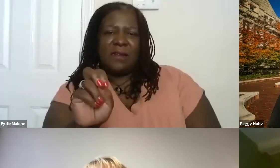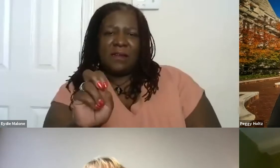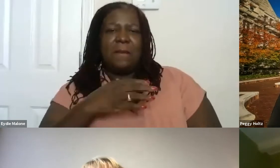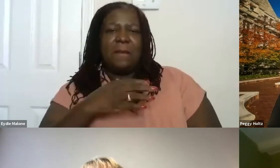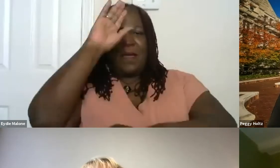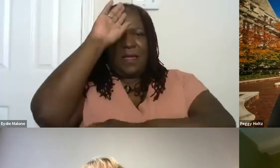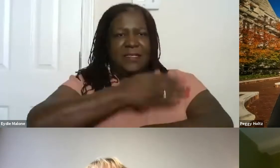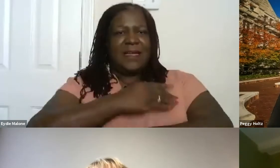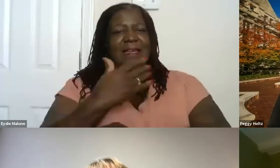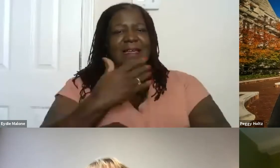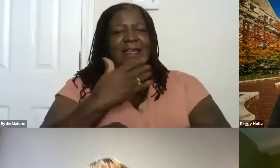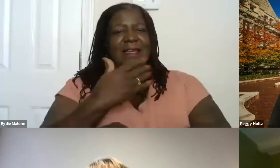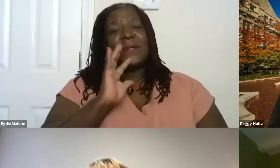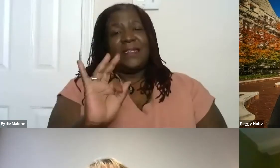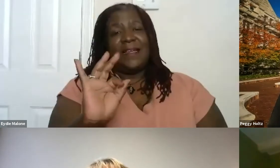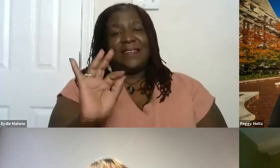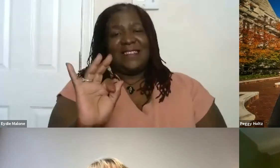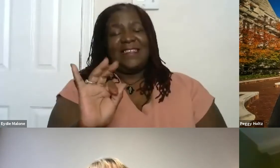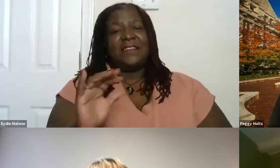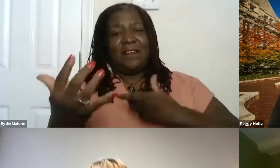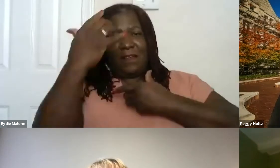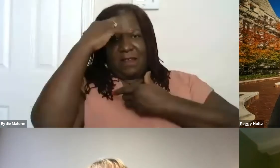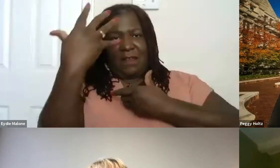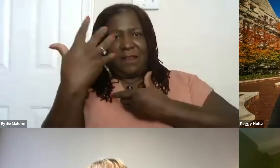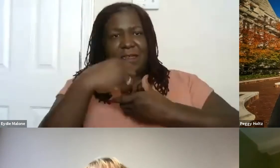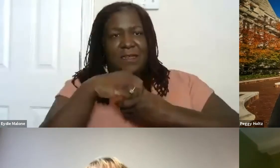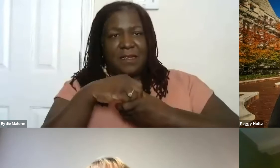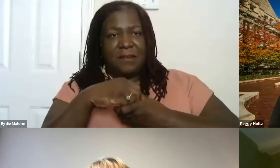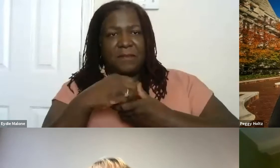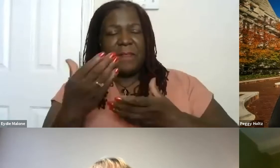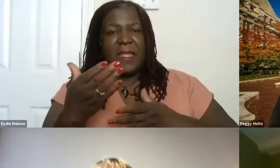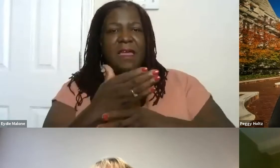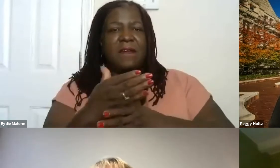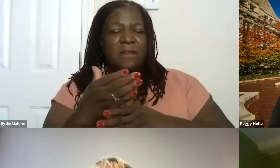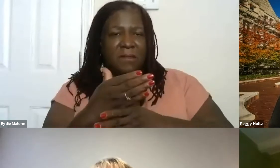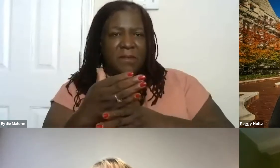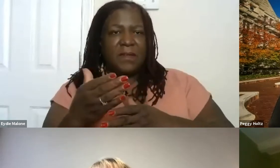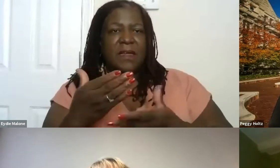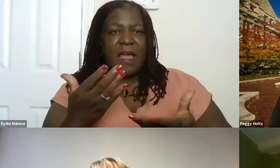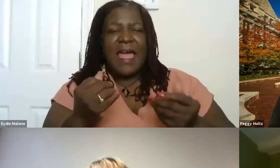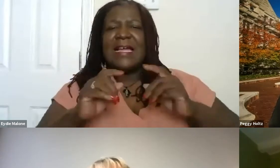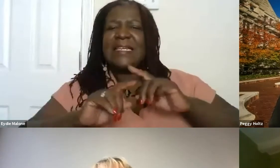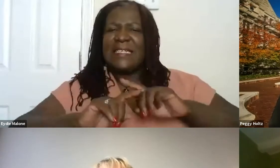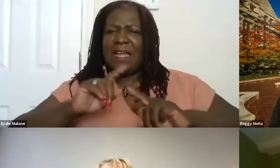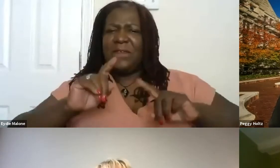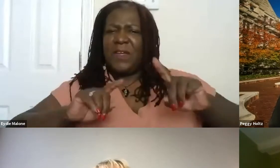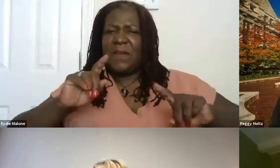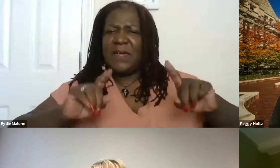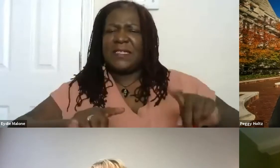19 year old son has autism and (audio disruption) disorder. Asthma, chronic lung. And it was